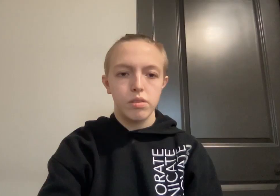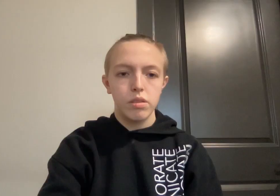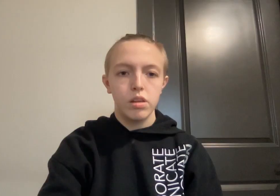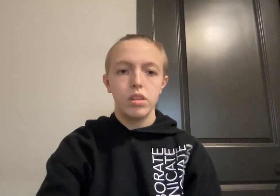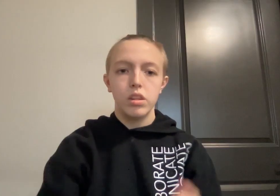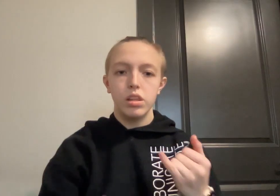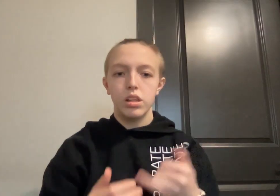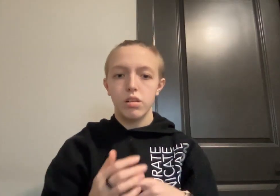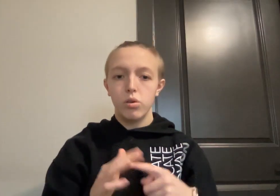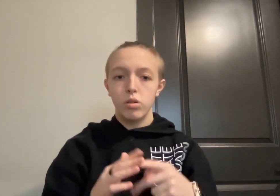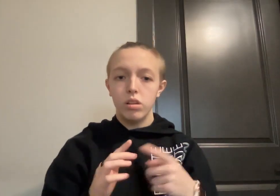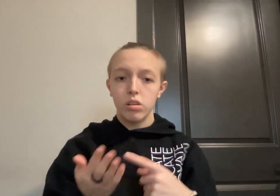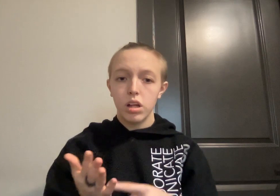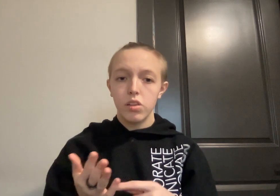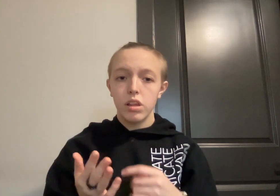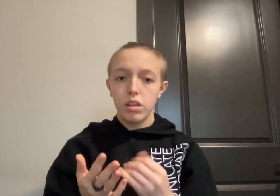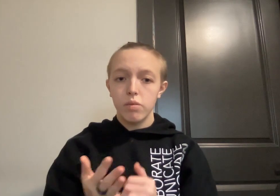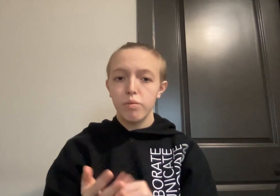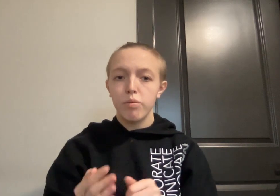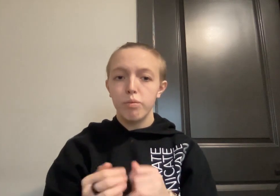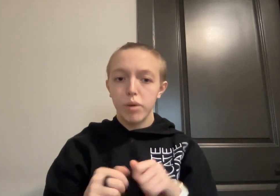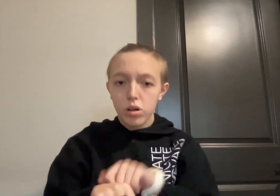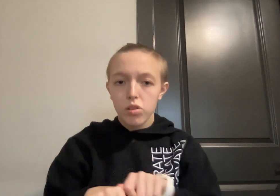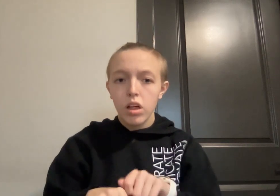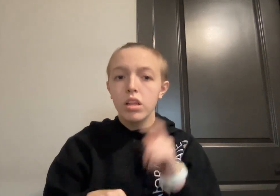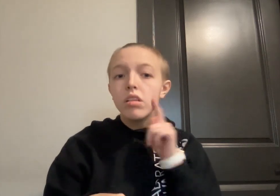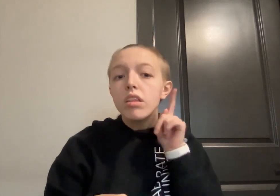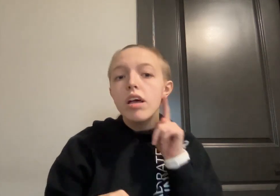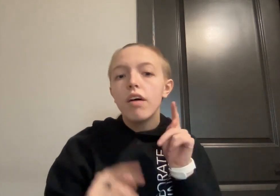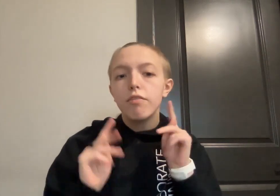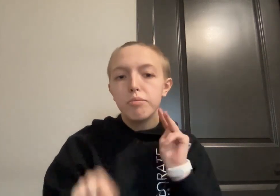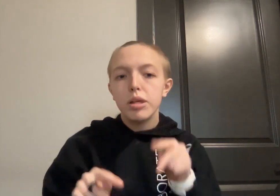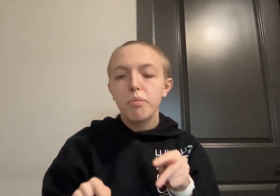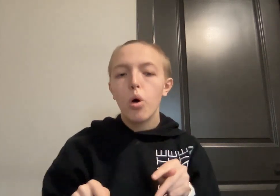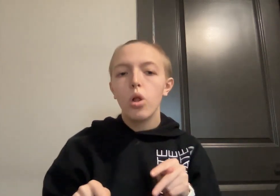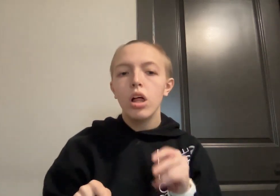The next thing to discuss that Mark's deaf people